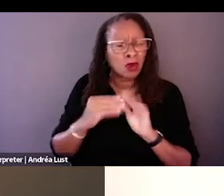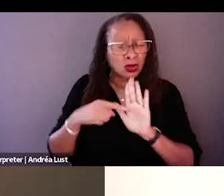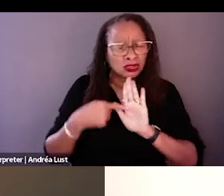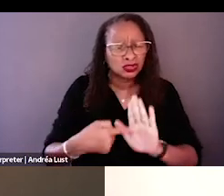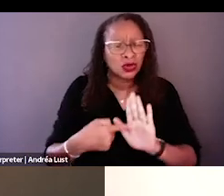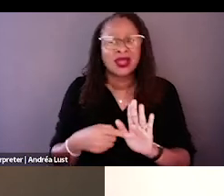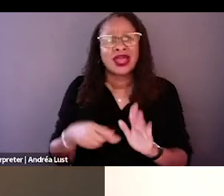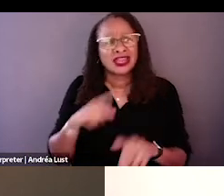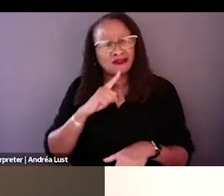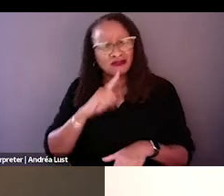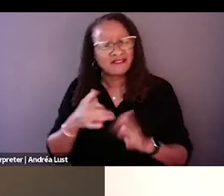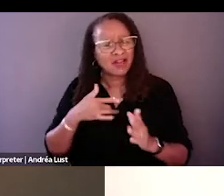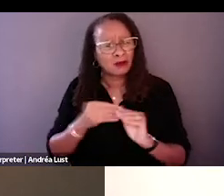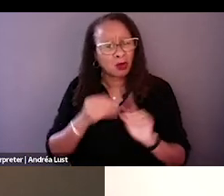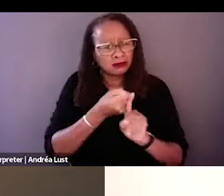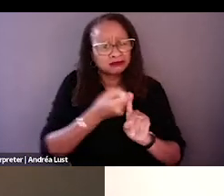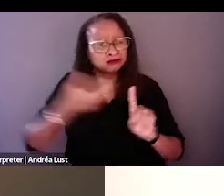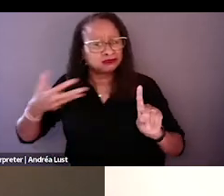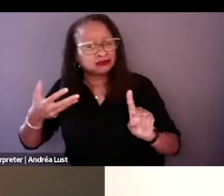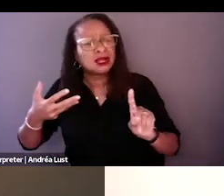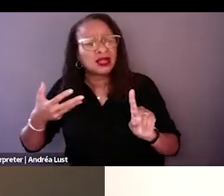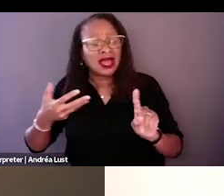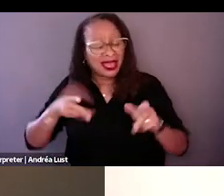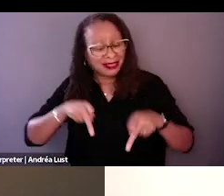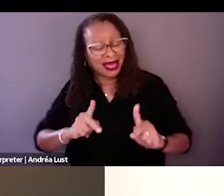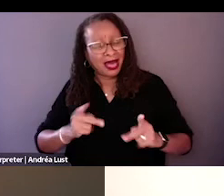How did she get on board for this?